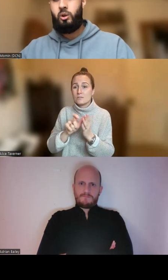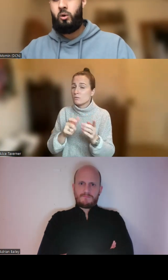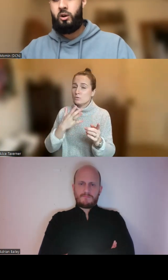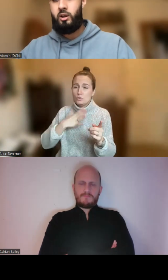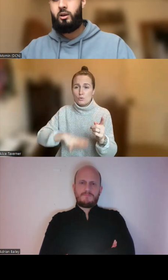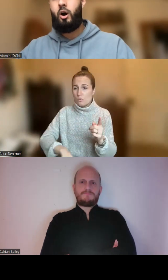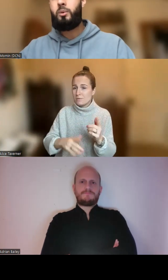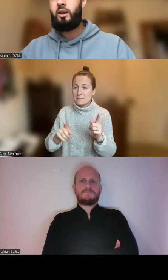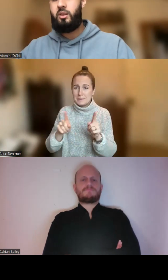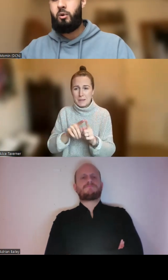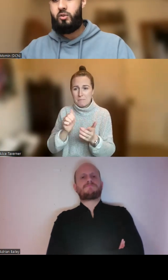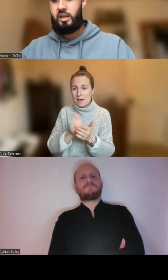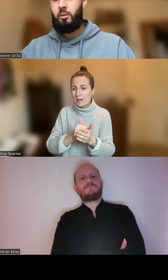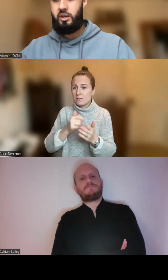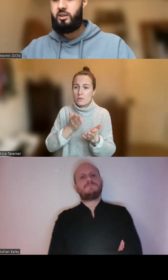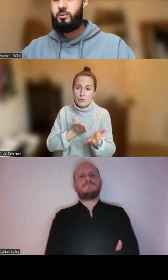You will want to update them on a regular basis.